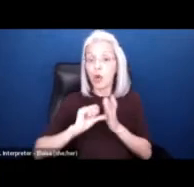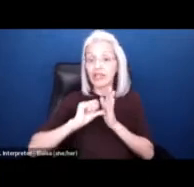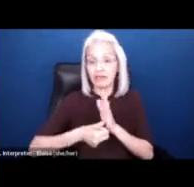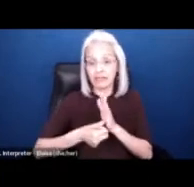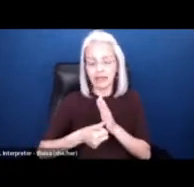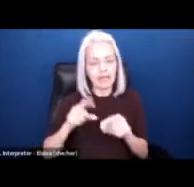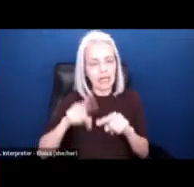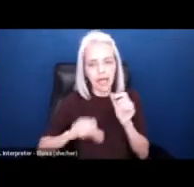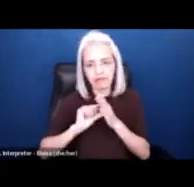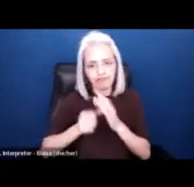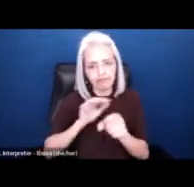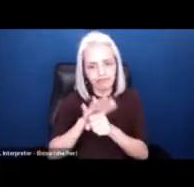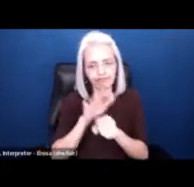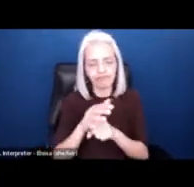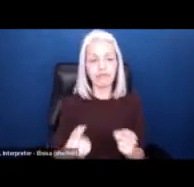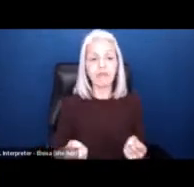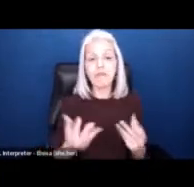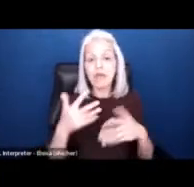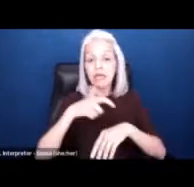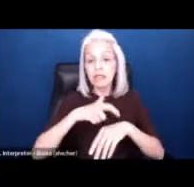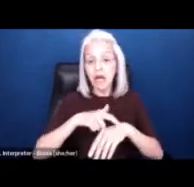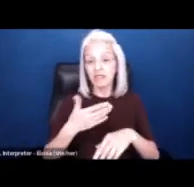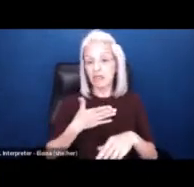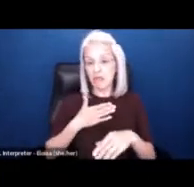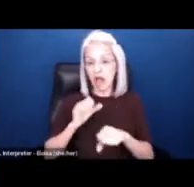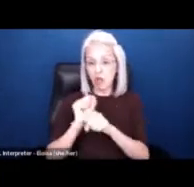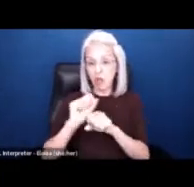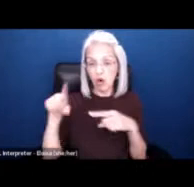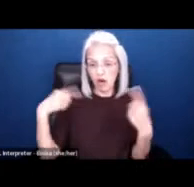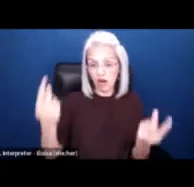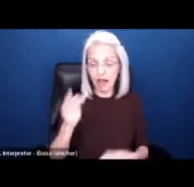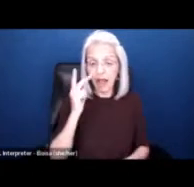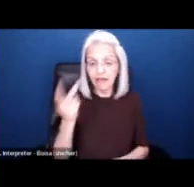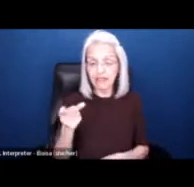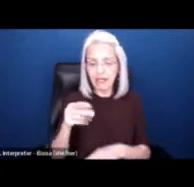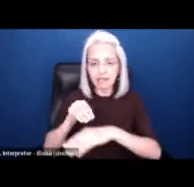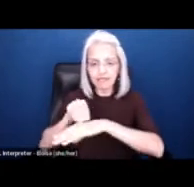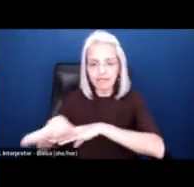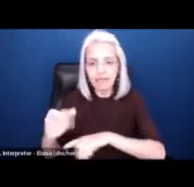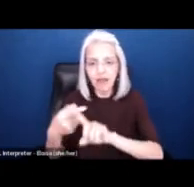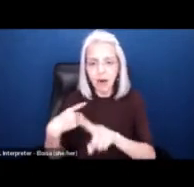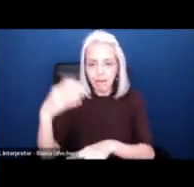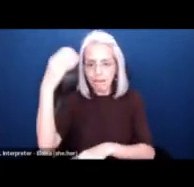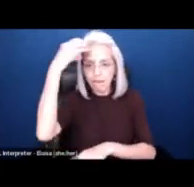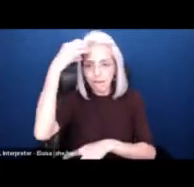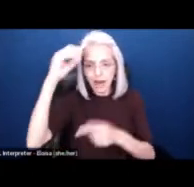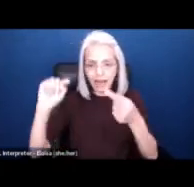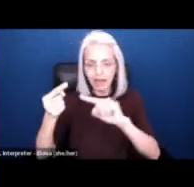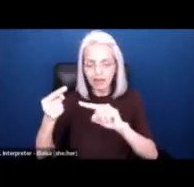That many times in my work, I've seen where effects of the brain injury are misperceived by the